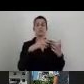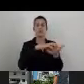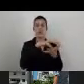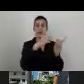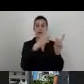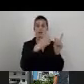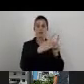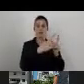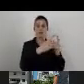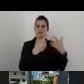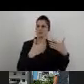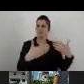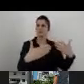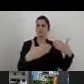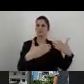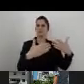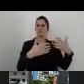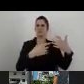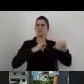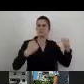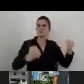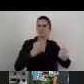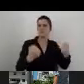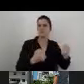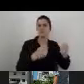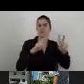has a lot of energy, power, motivation,